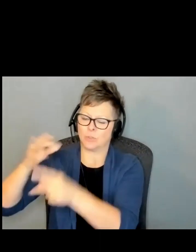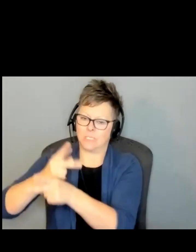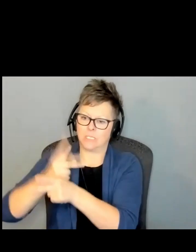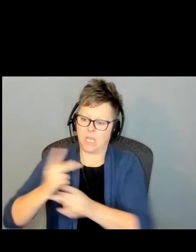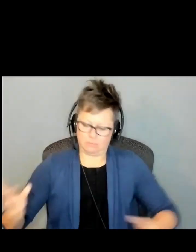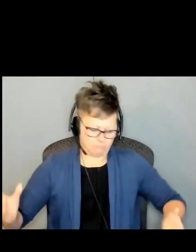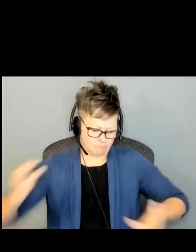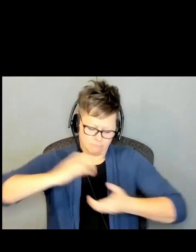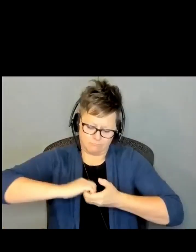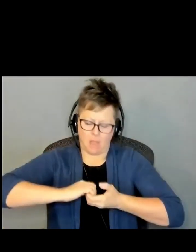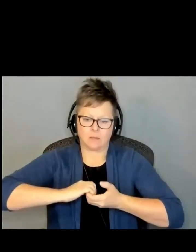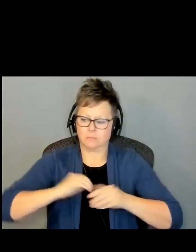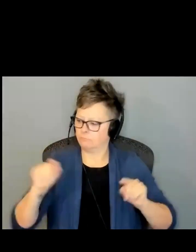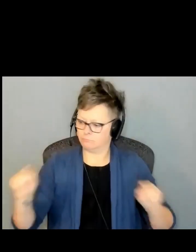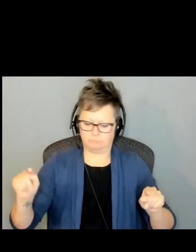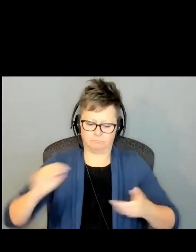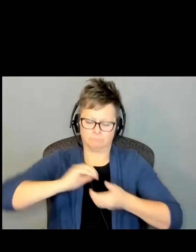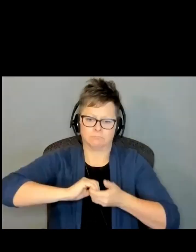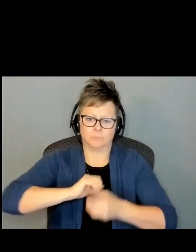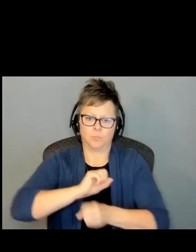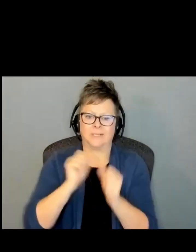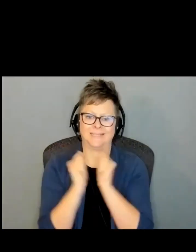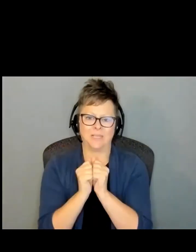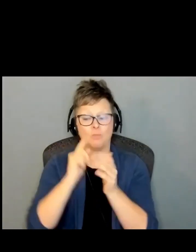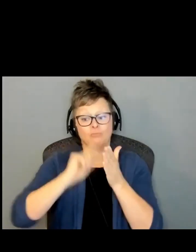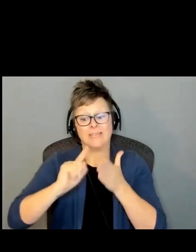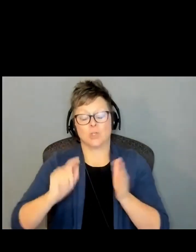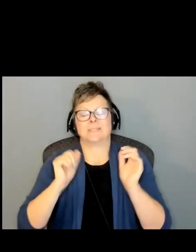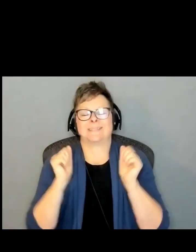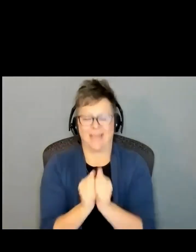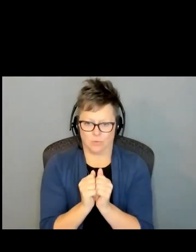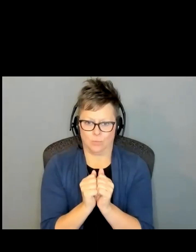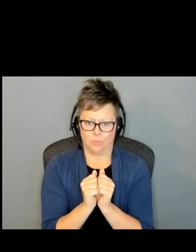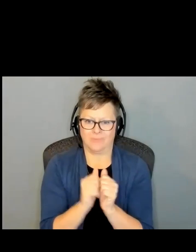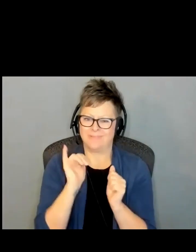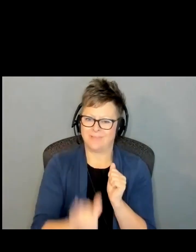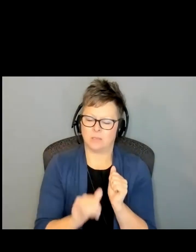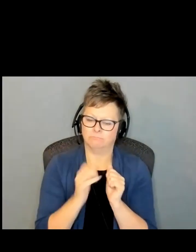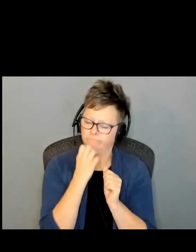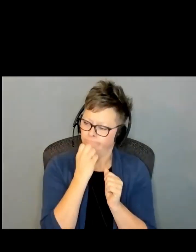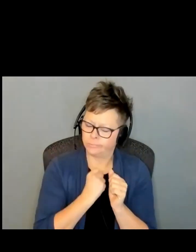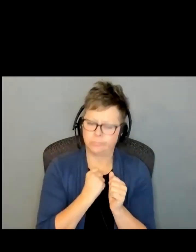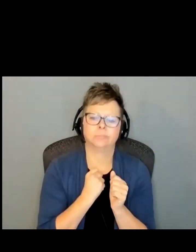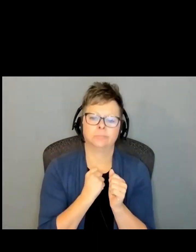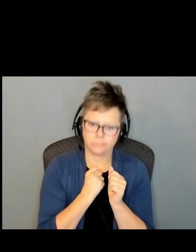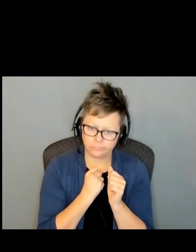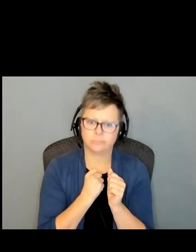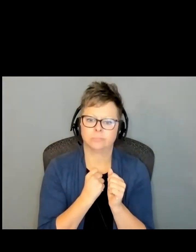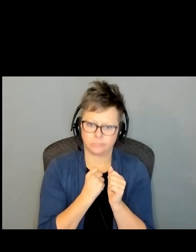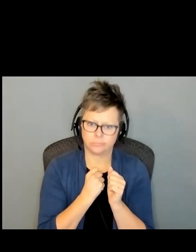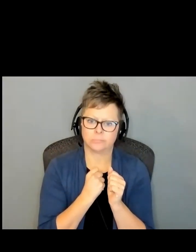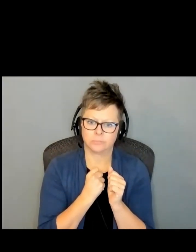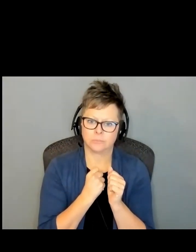And doing the research together, in order for us to be able to capture the voices in